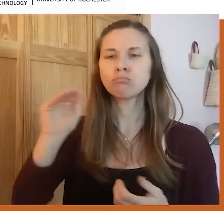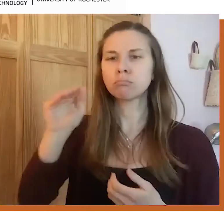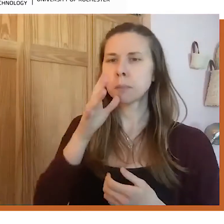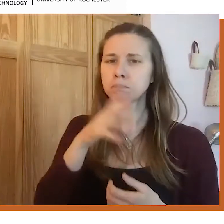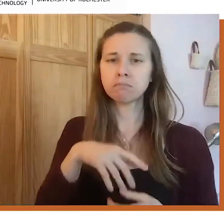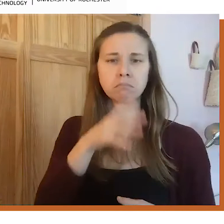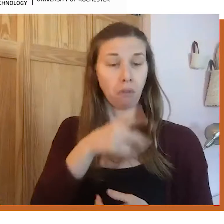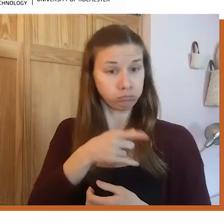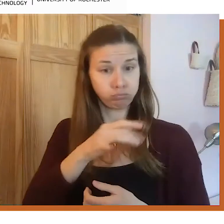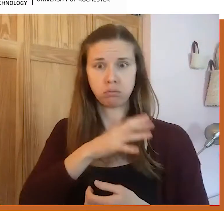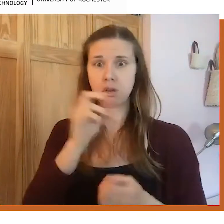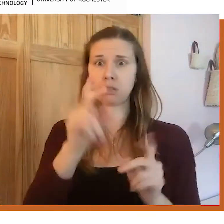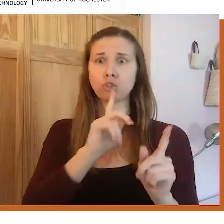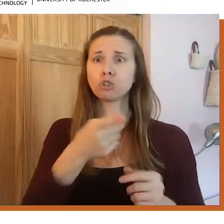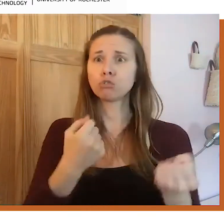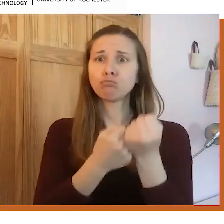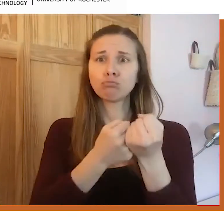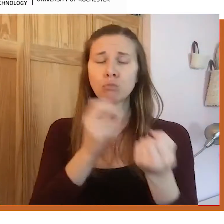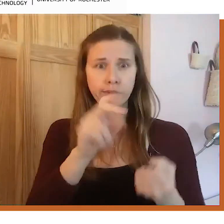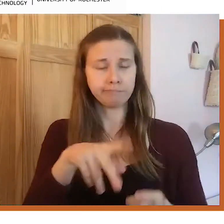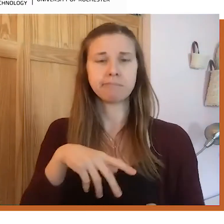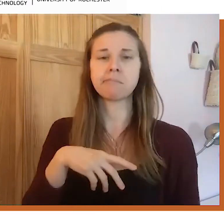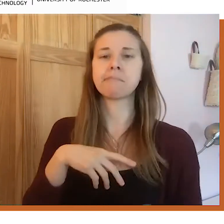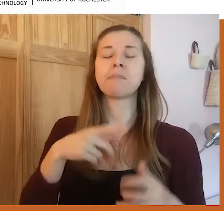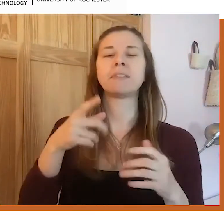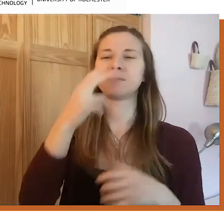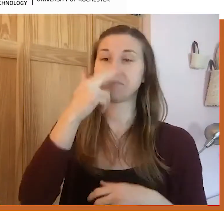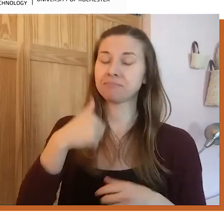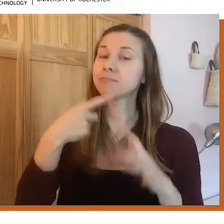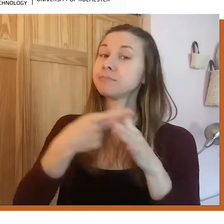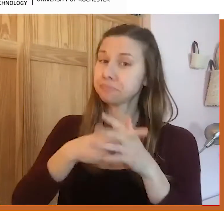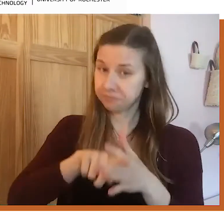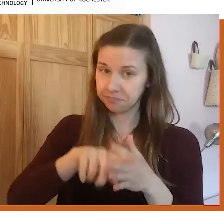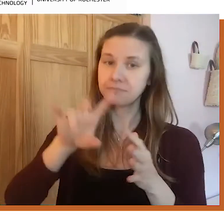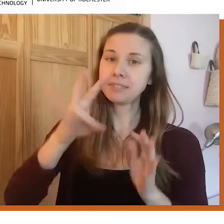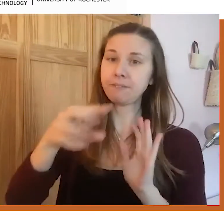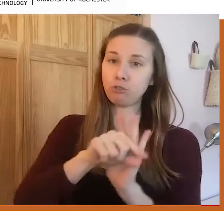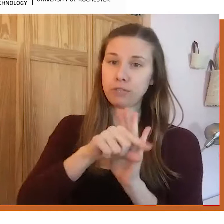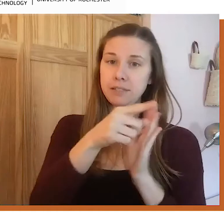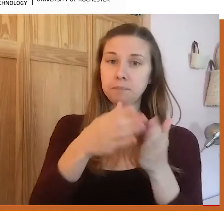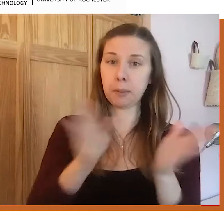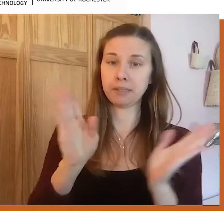that I wanted to go to a public school. They said that was fine, so for seventh grade,